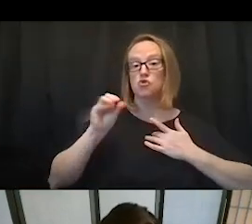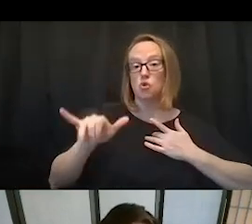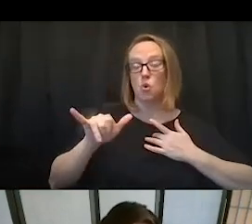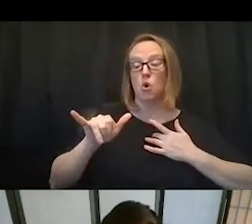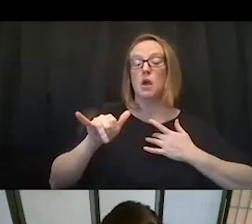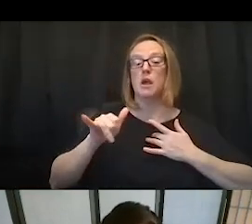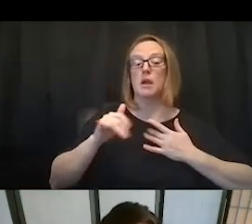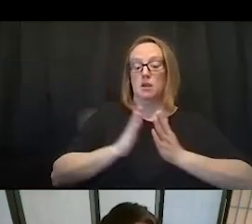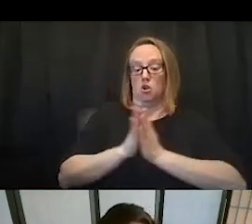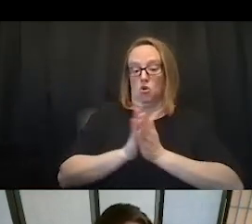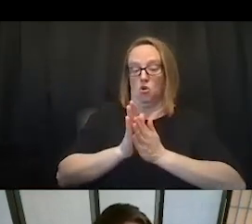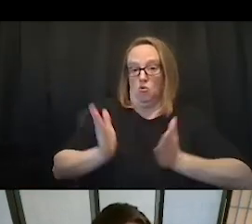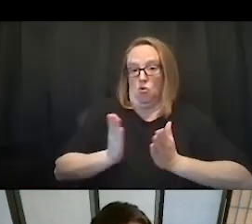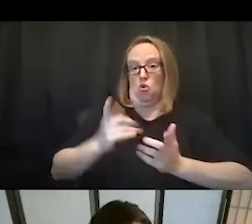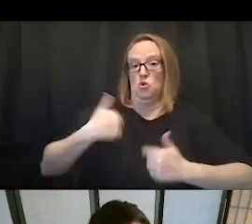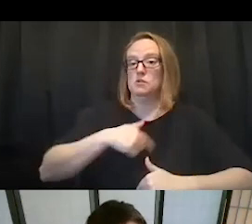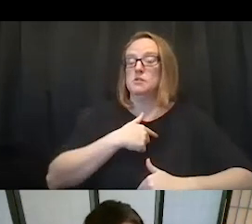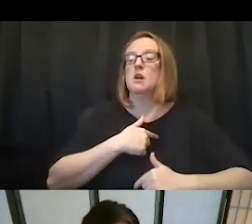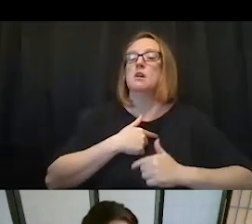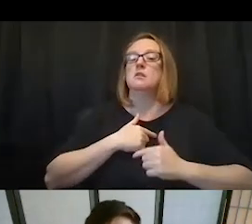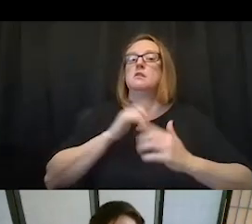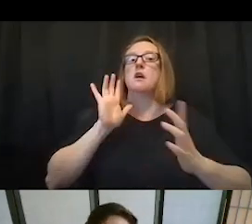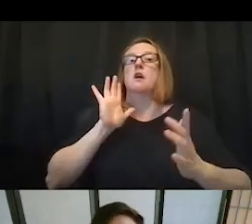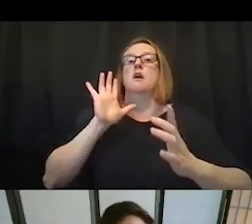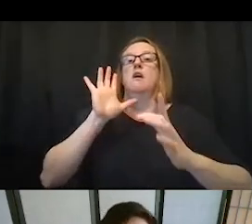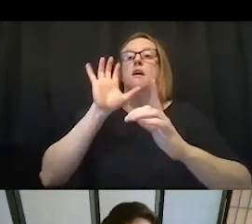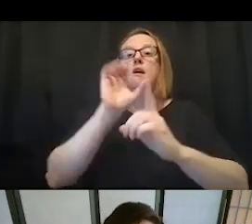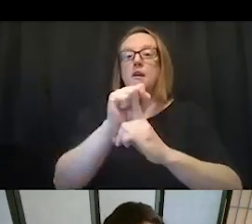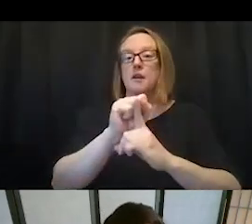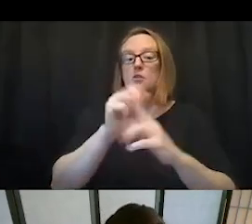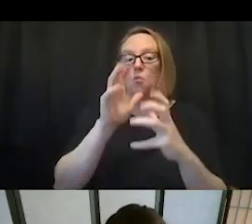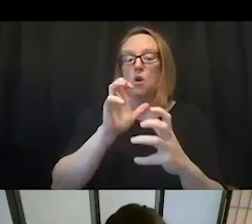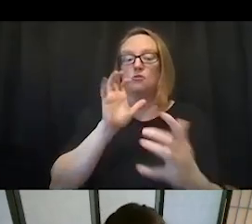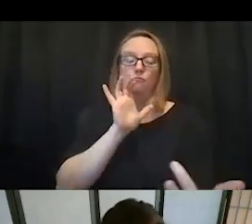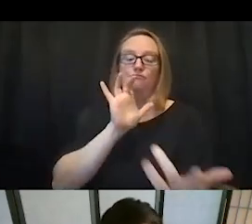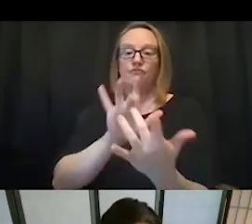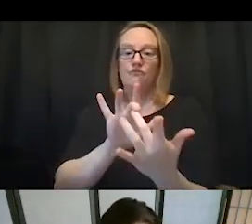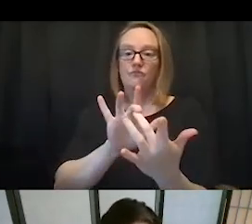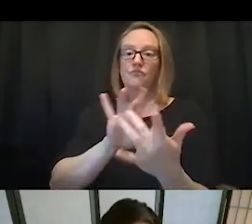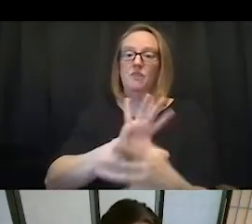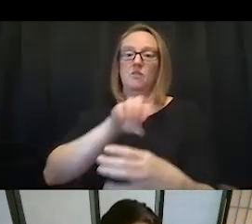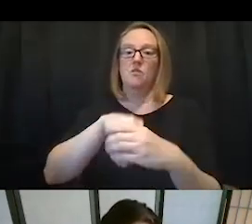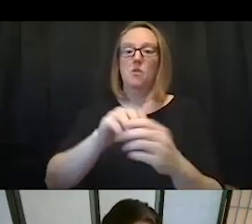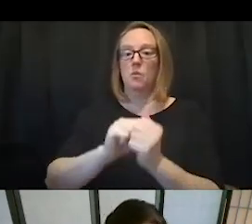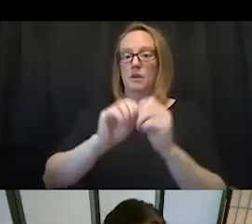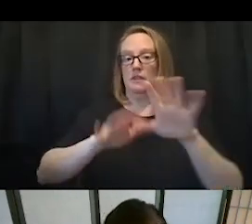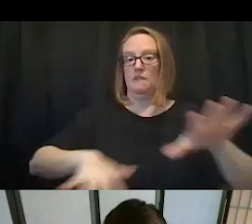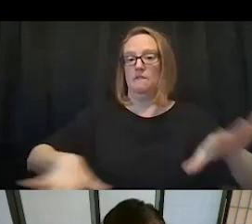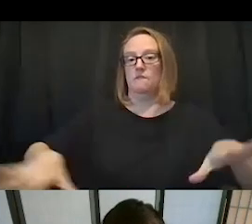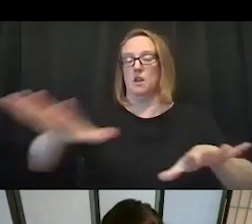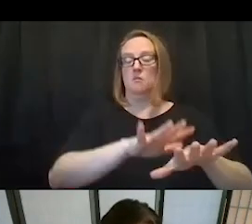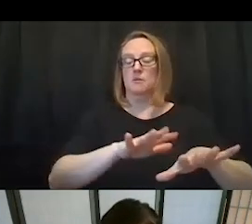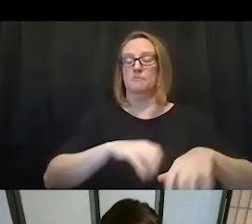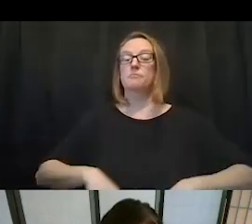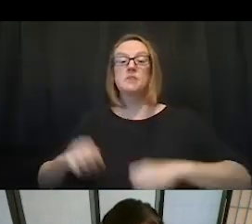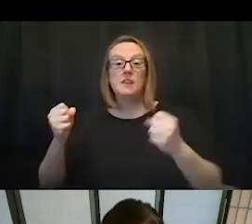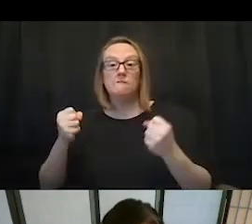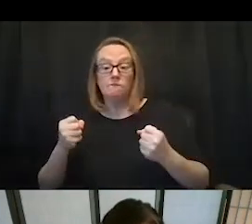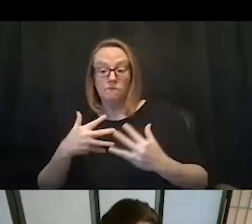things to learn to um engage with the environment and fear is a survival based emotion that keeps